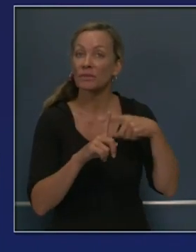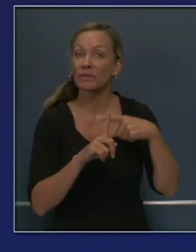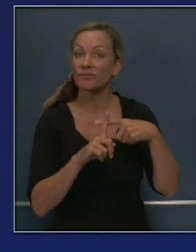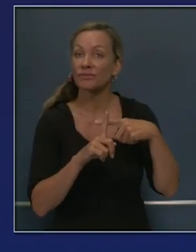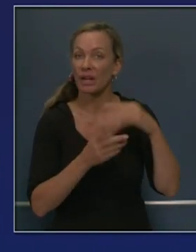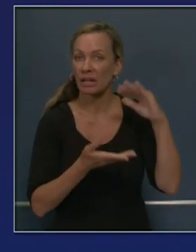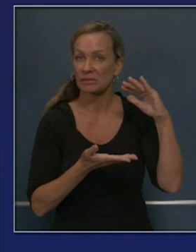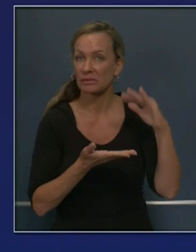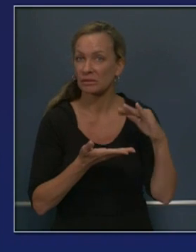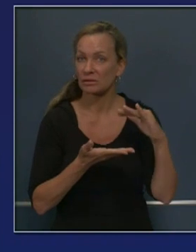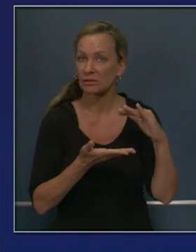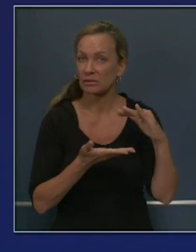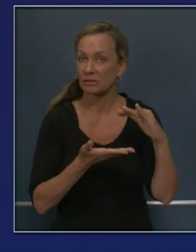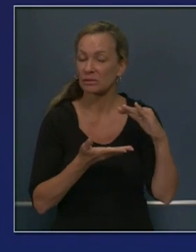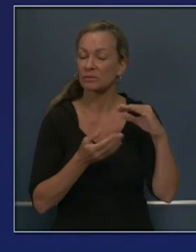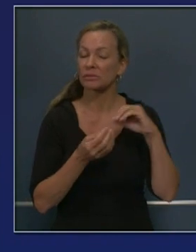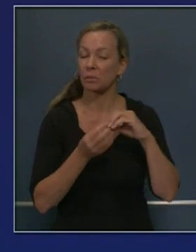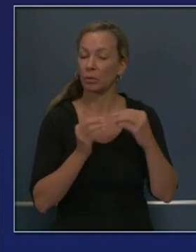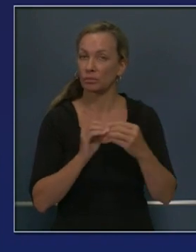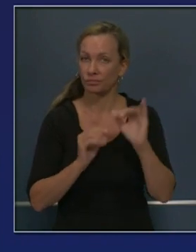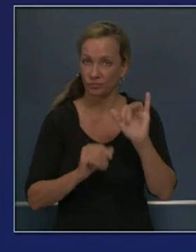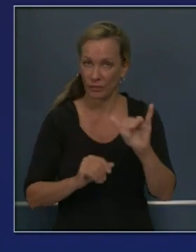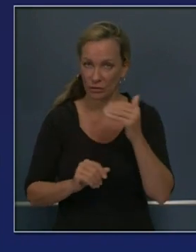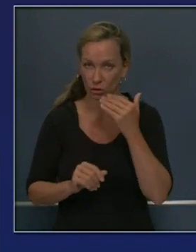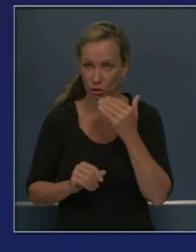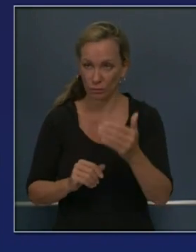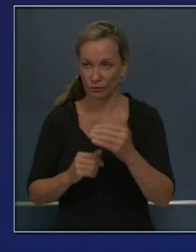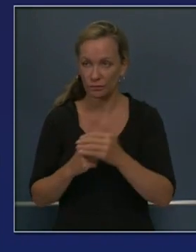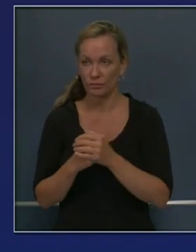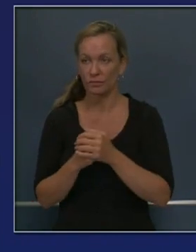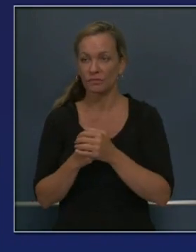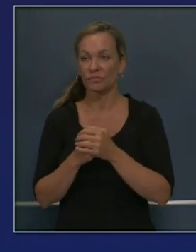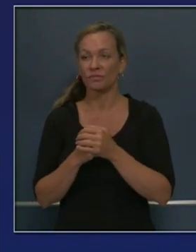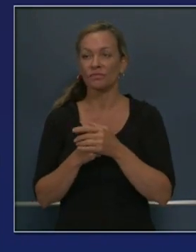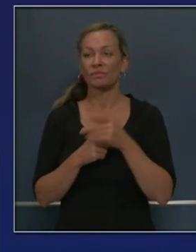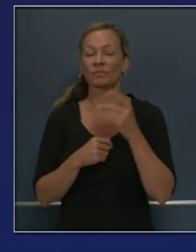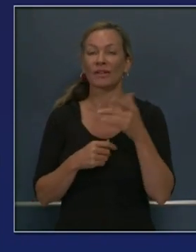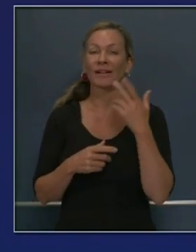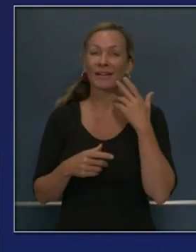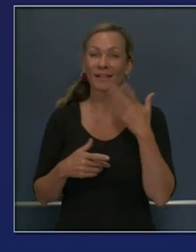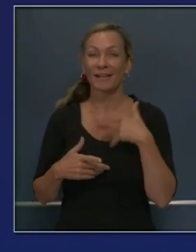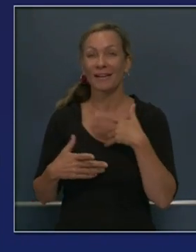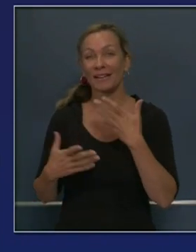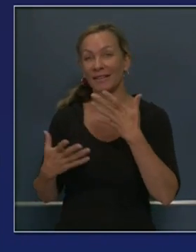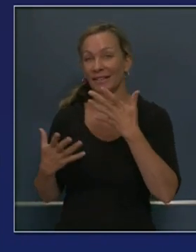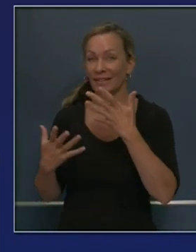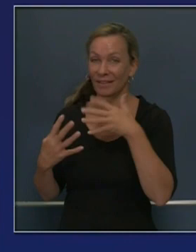DAY PERIOD. AND CONTINUING VIGILANCE AND THE VERY DIFFICULT PERIOD